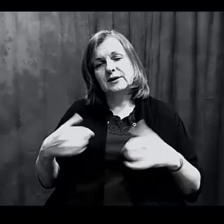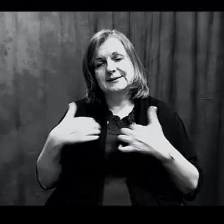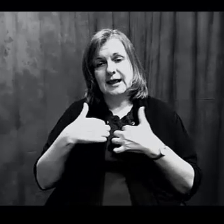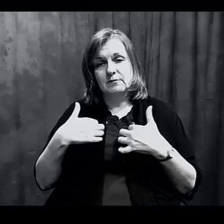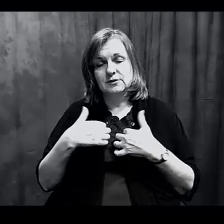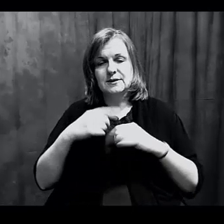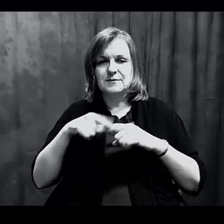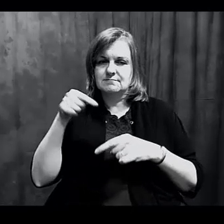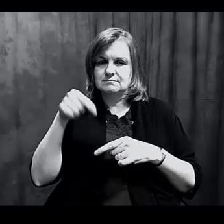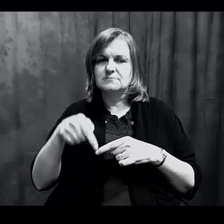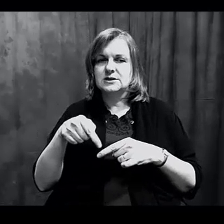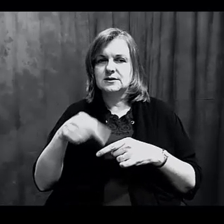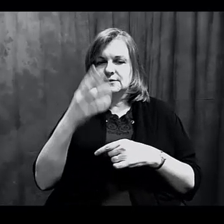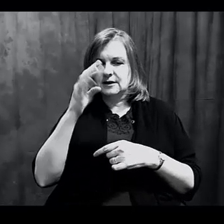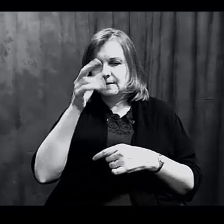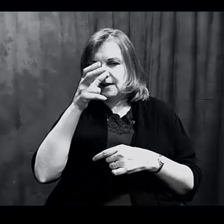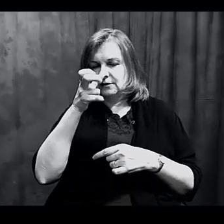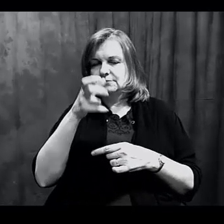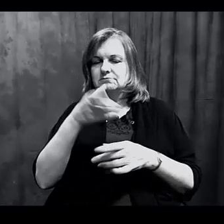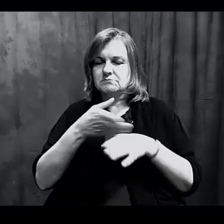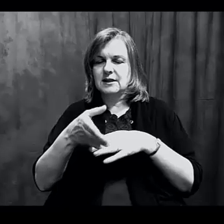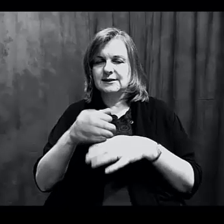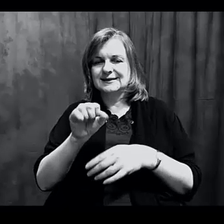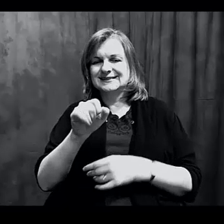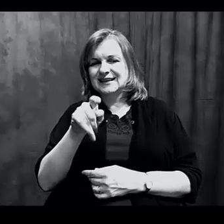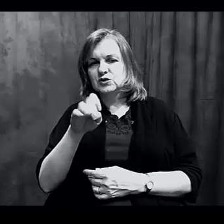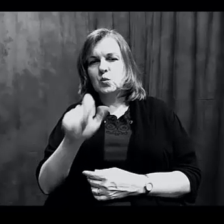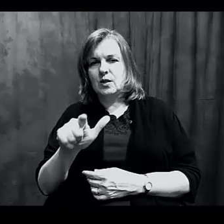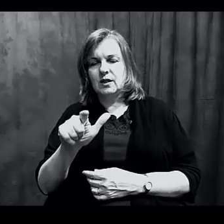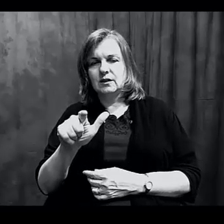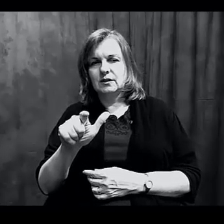these details is important -- so this open circulatory system